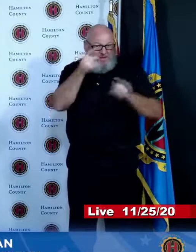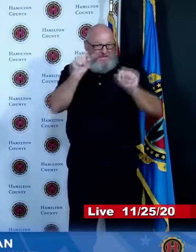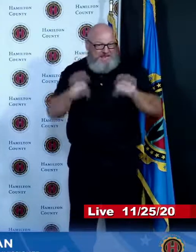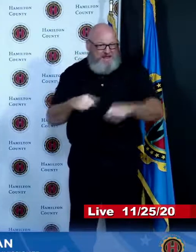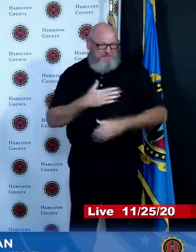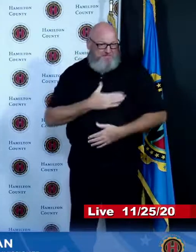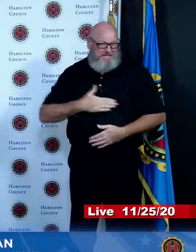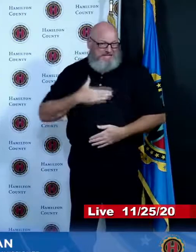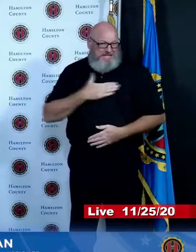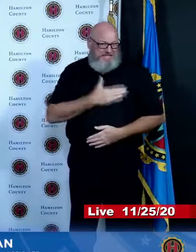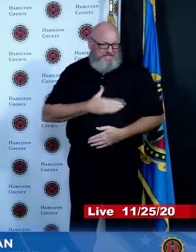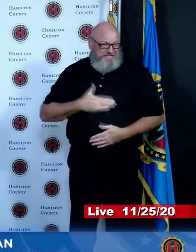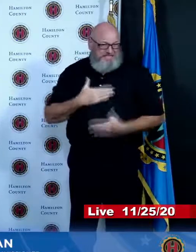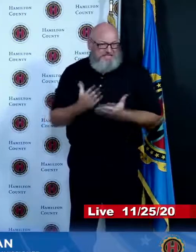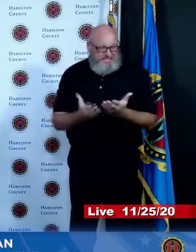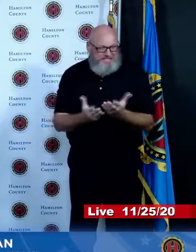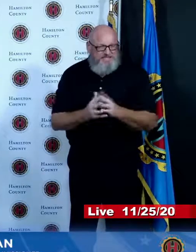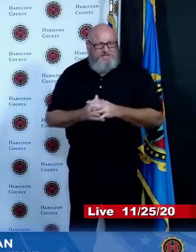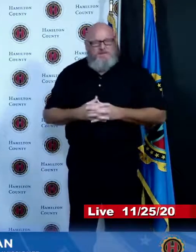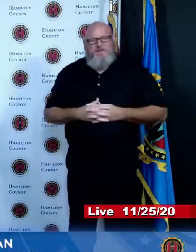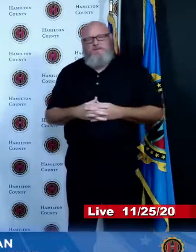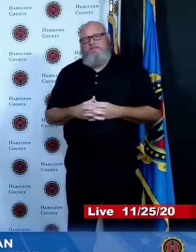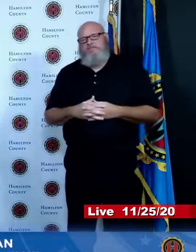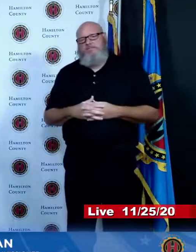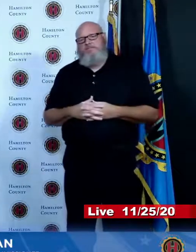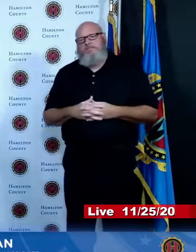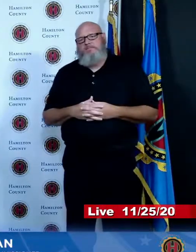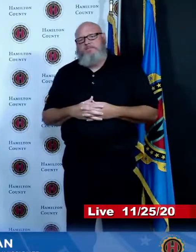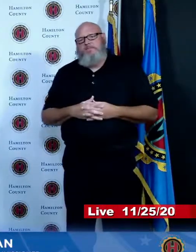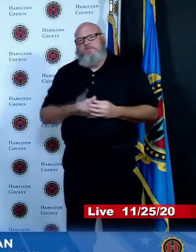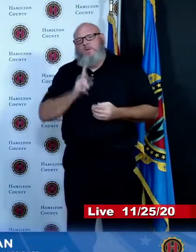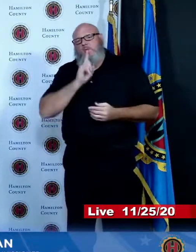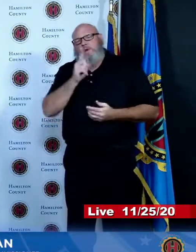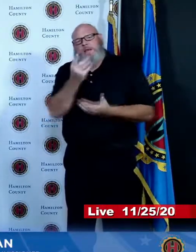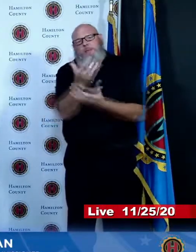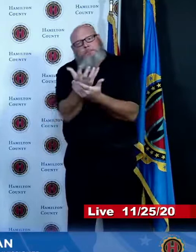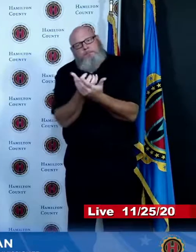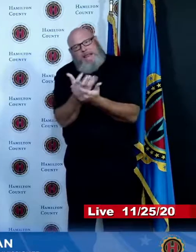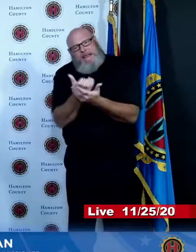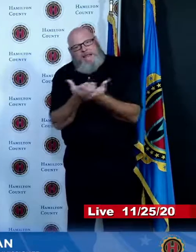so I'm really pleading with everyone to have a safe holiday tomorrow realize tomorrow might